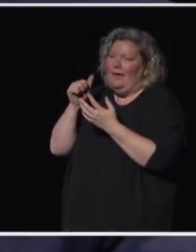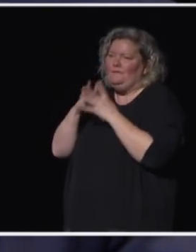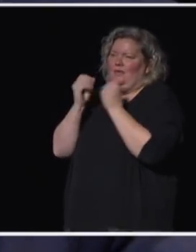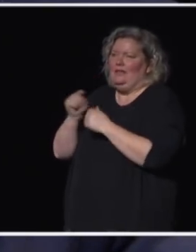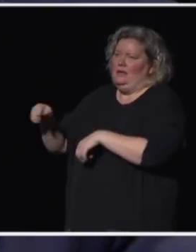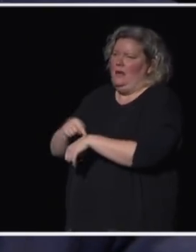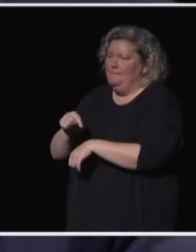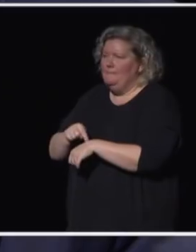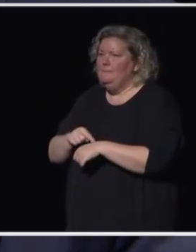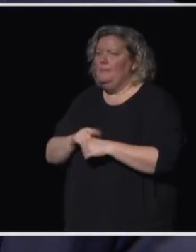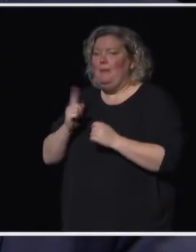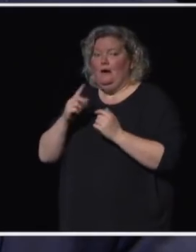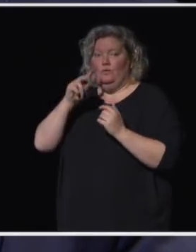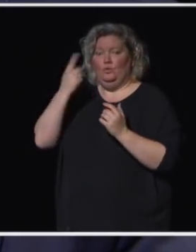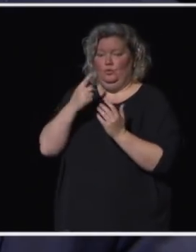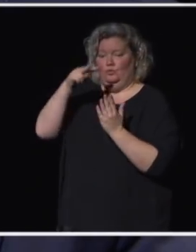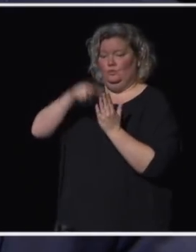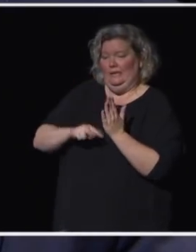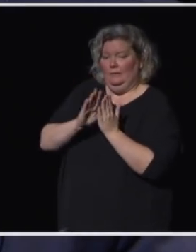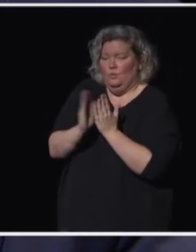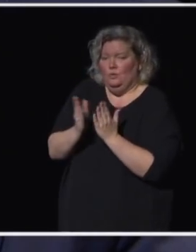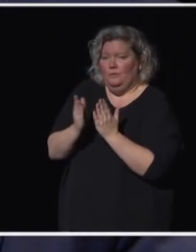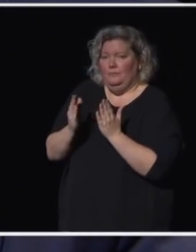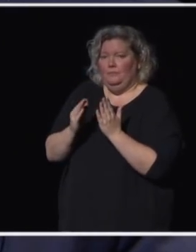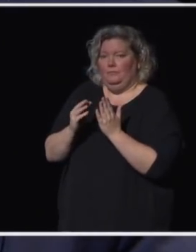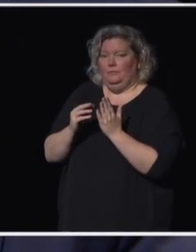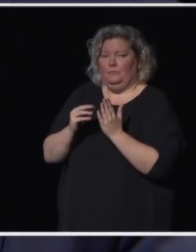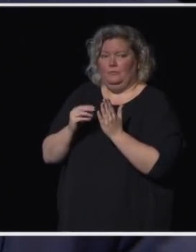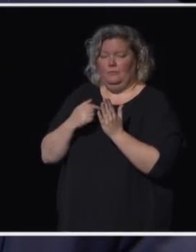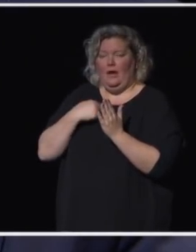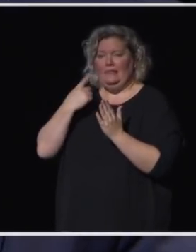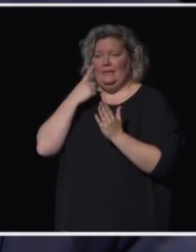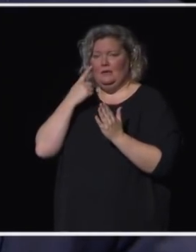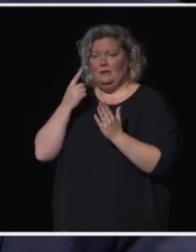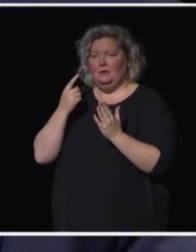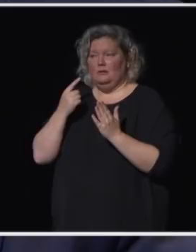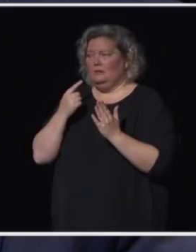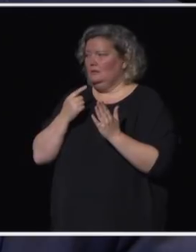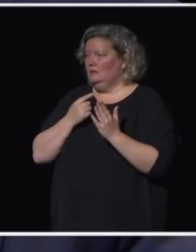But for the reader, I think there are things